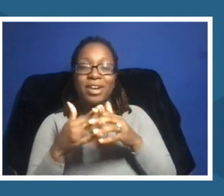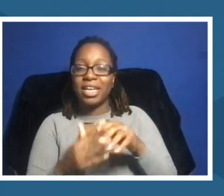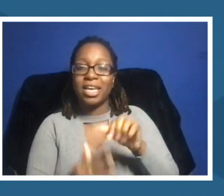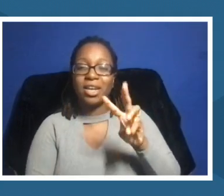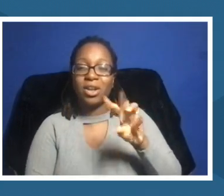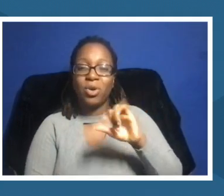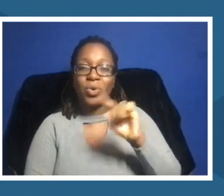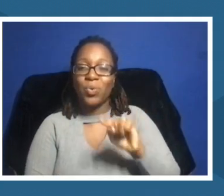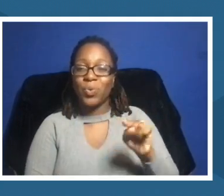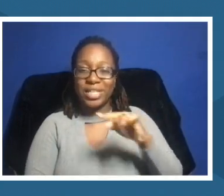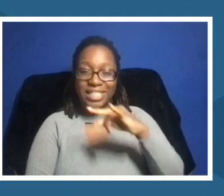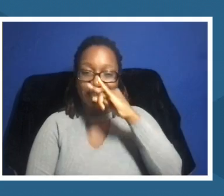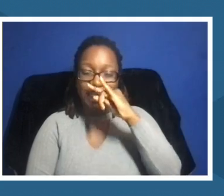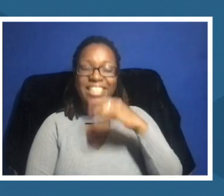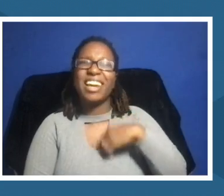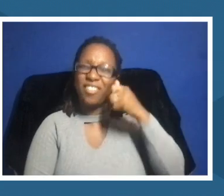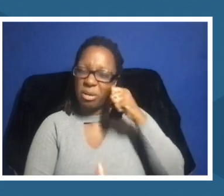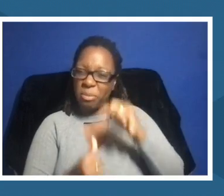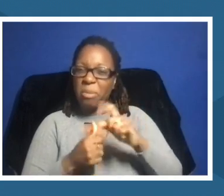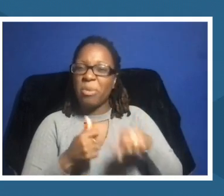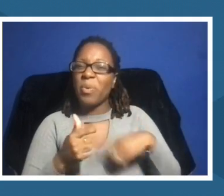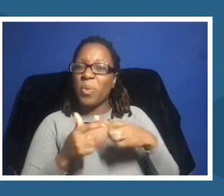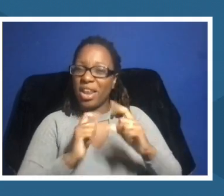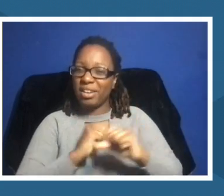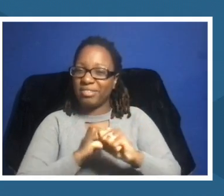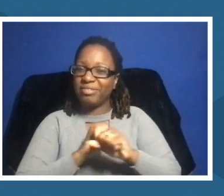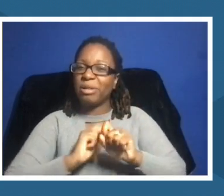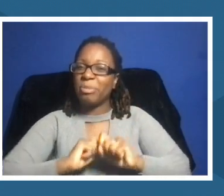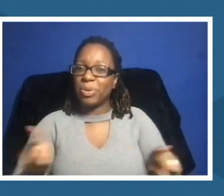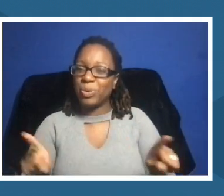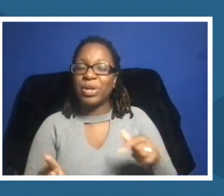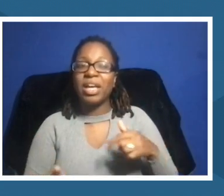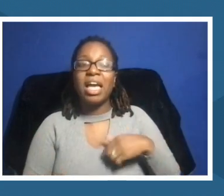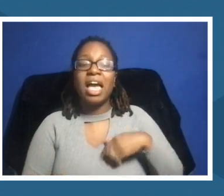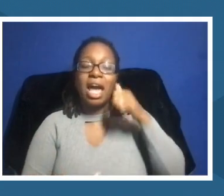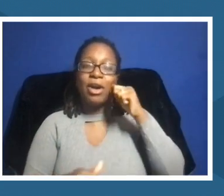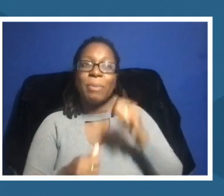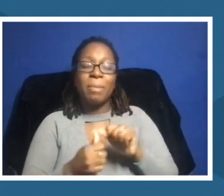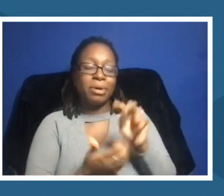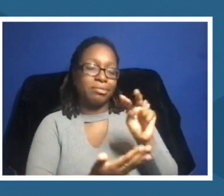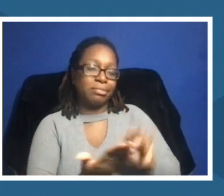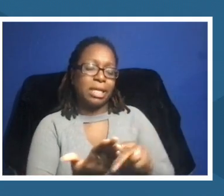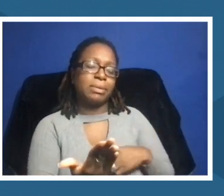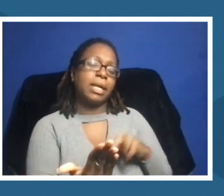remember looking that and thinking wow i don't know what to think about this